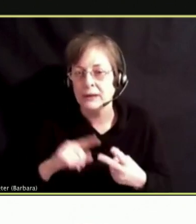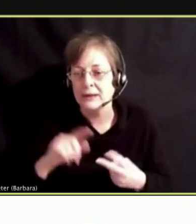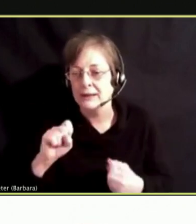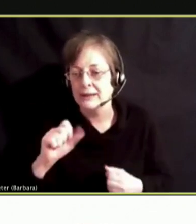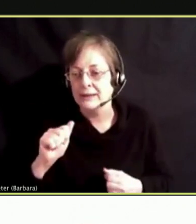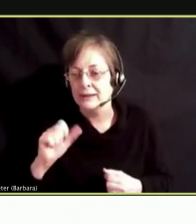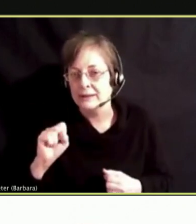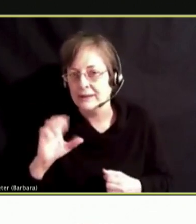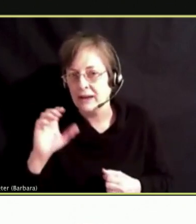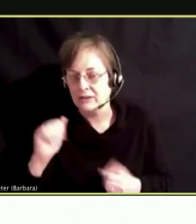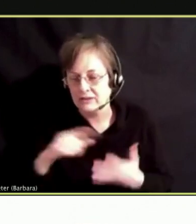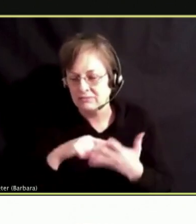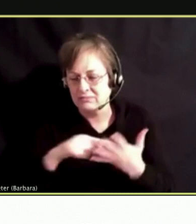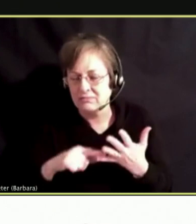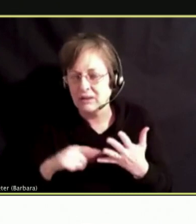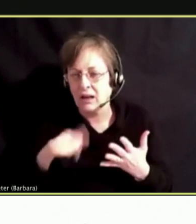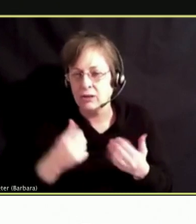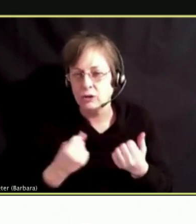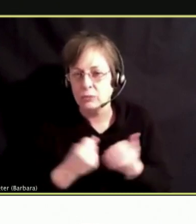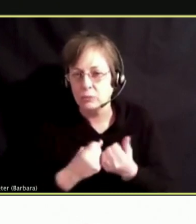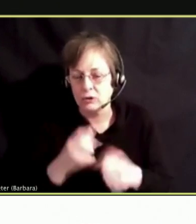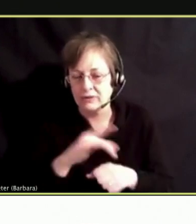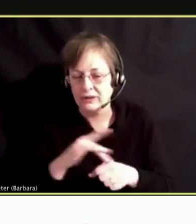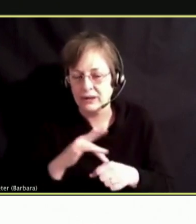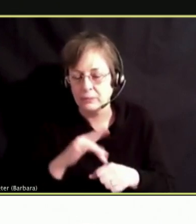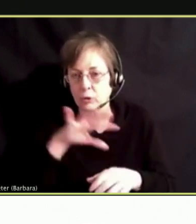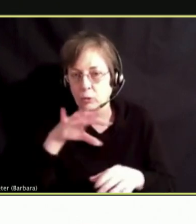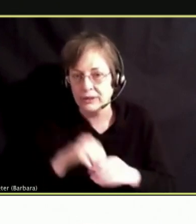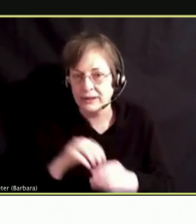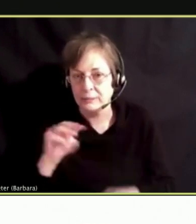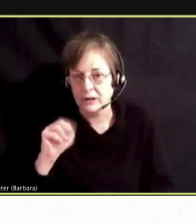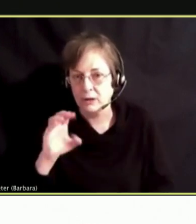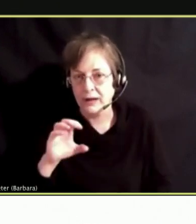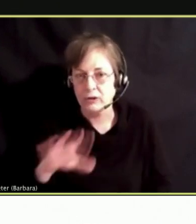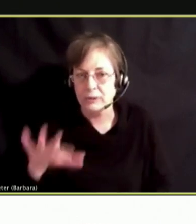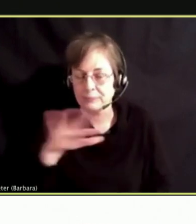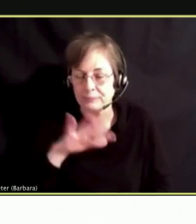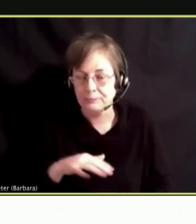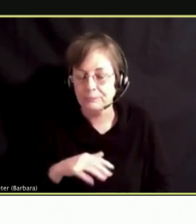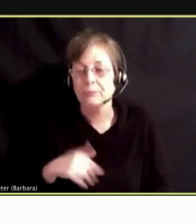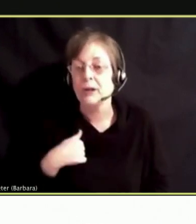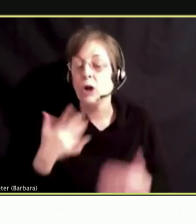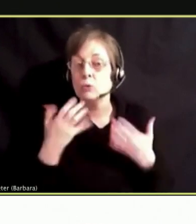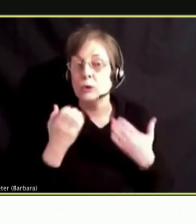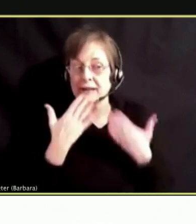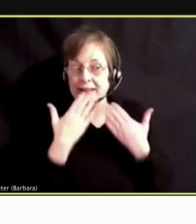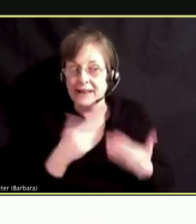THAT ARE MAY BE AVAILABLE WITHIN THE COUNTY. I WANT TO THANK YOU ALL FOR THIS CONVERSATION.